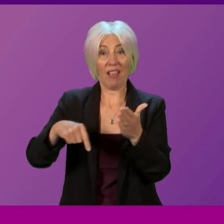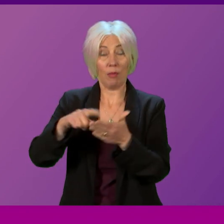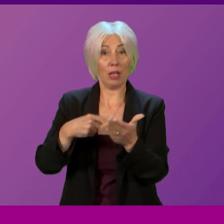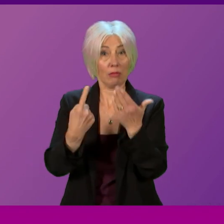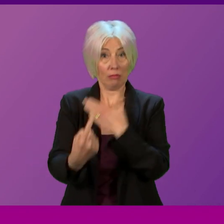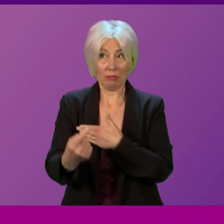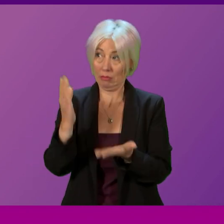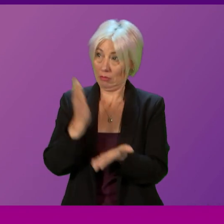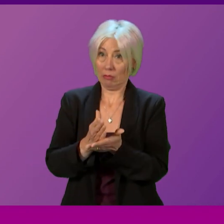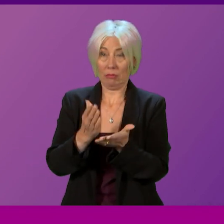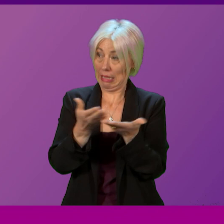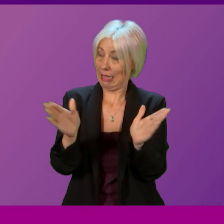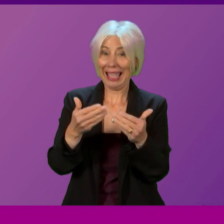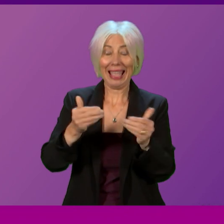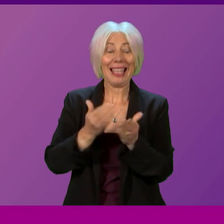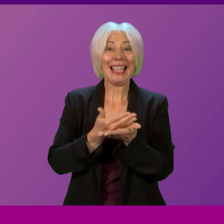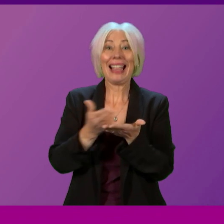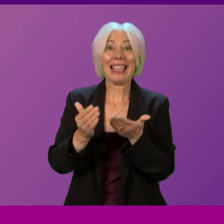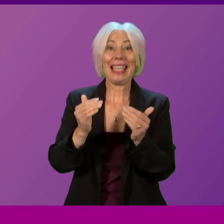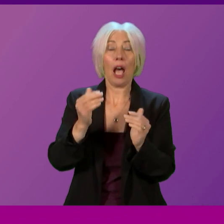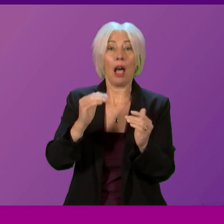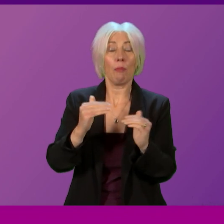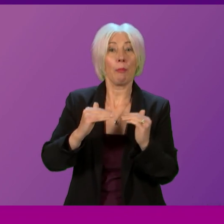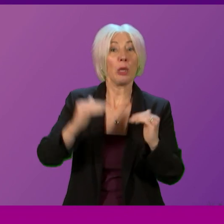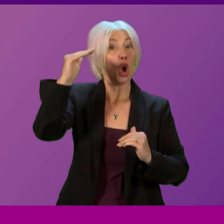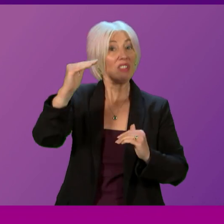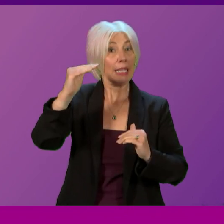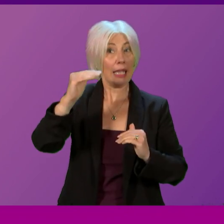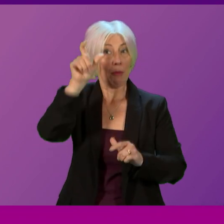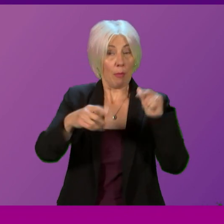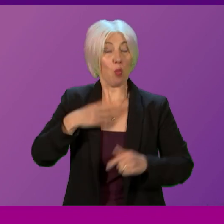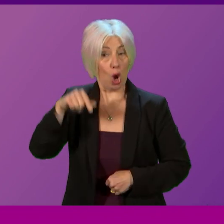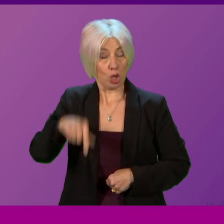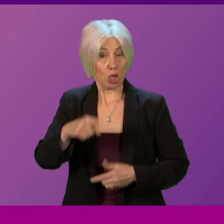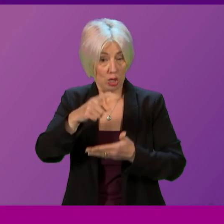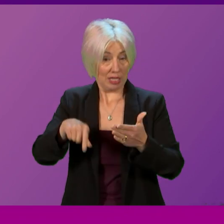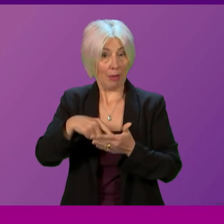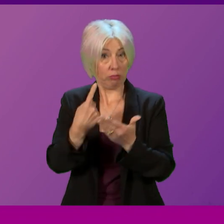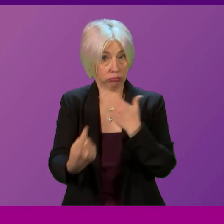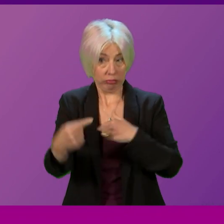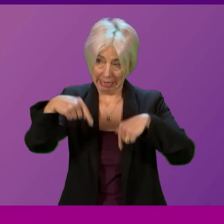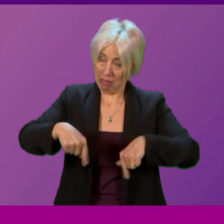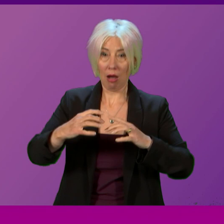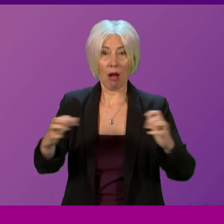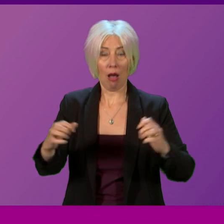There is a clear majority for that and, on any other measure of democracy in any other